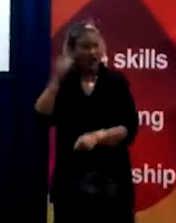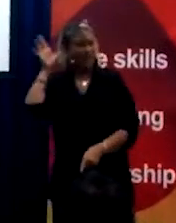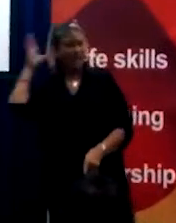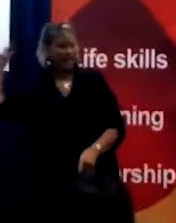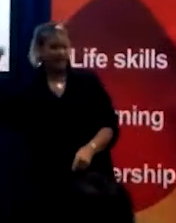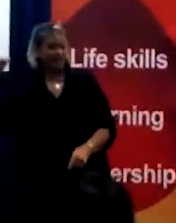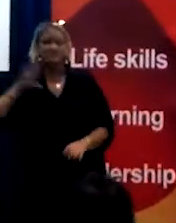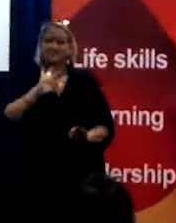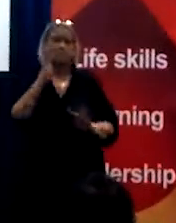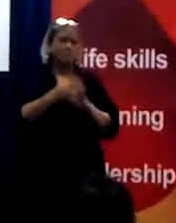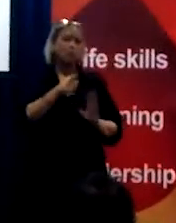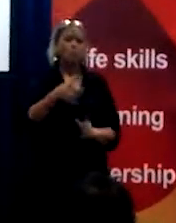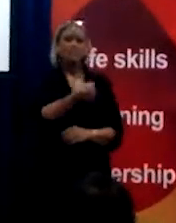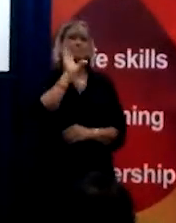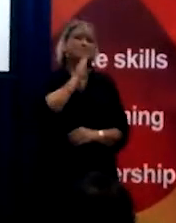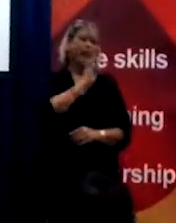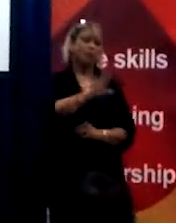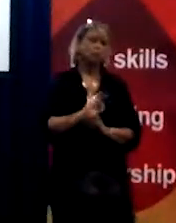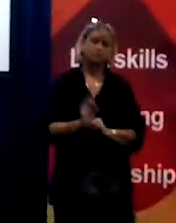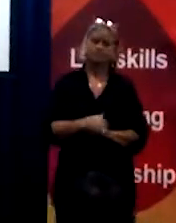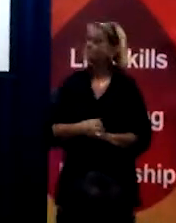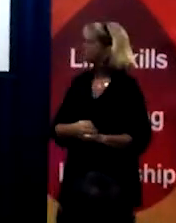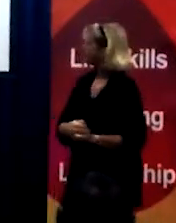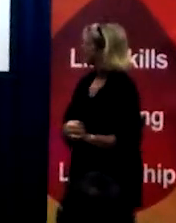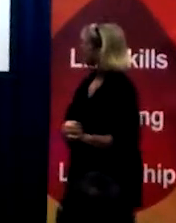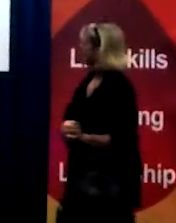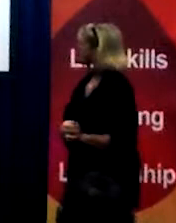And you can see they’re quite happy.